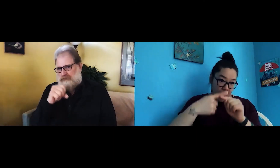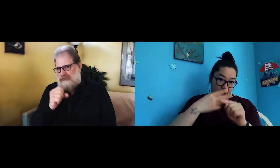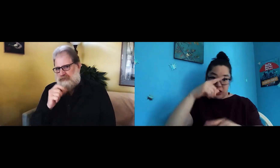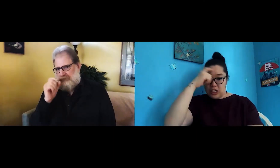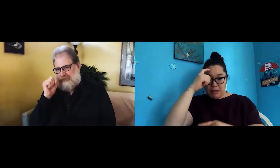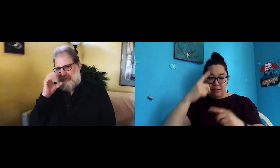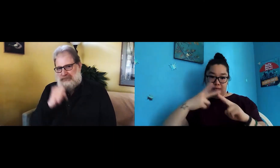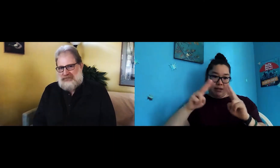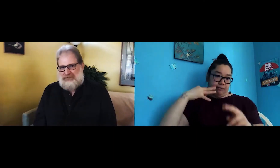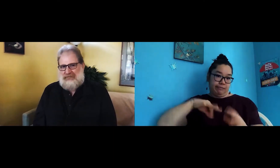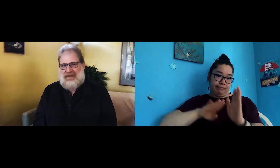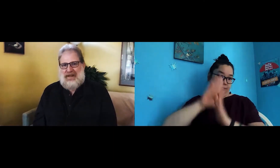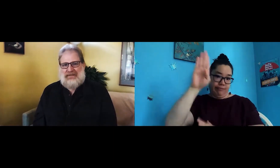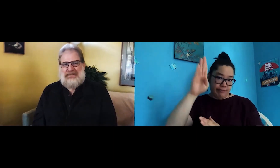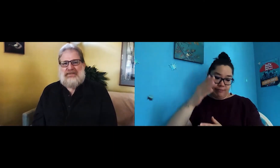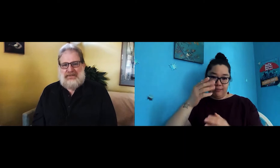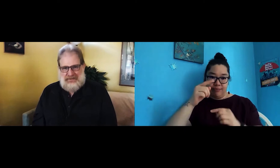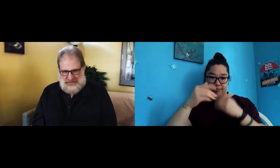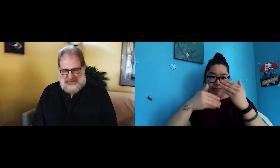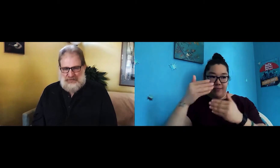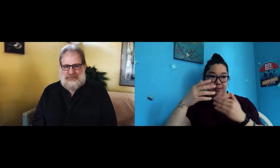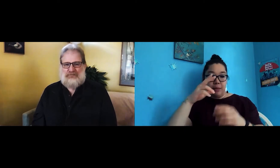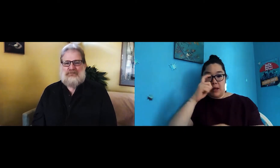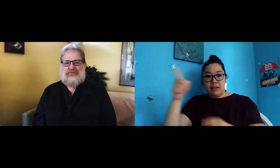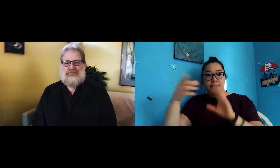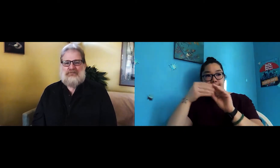either from the year round or the summer cohorts. It was a jumping off point for many to thrive in